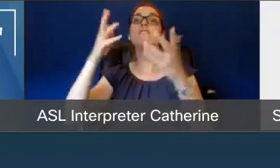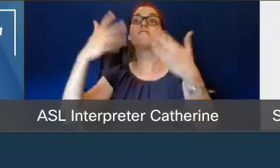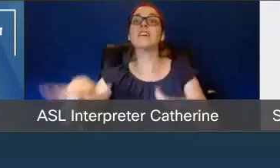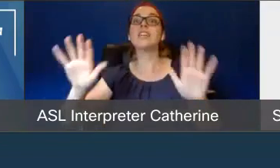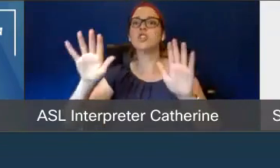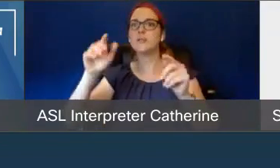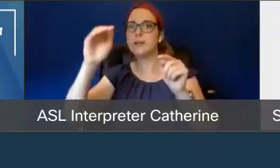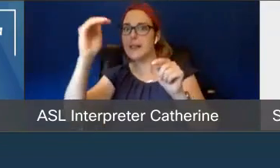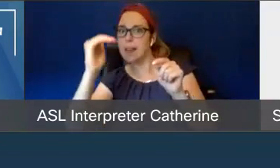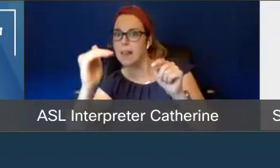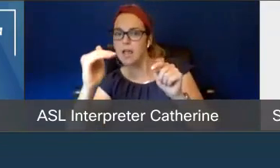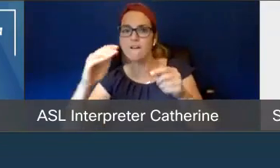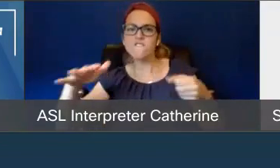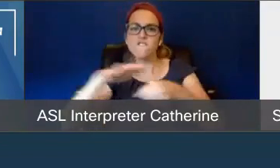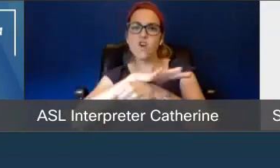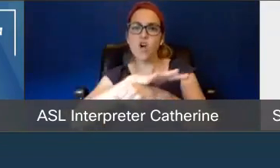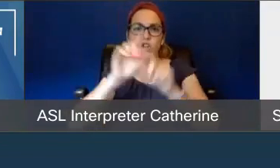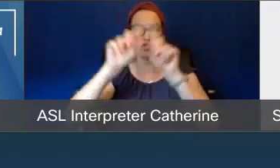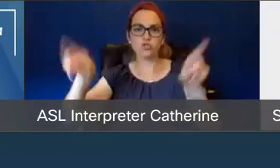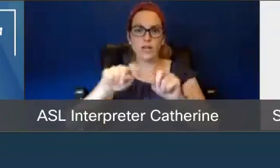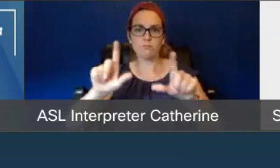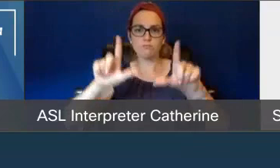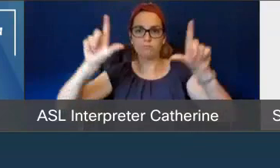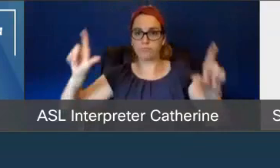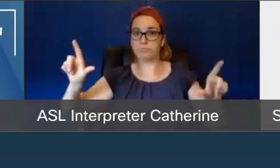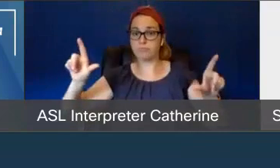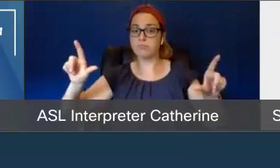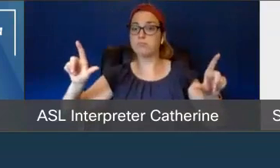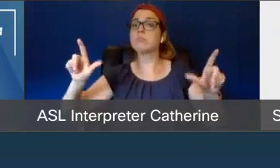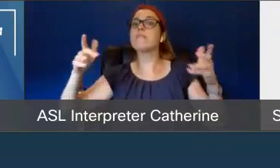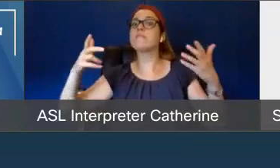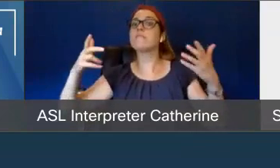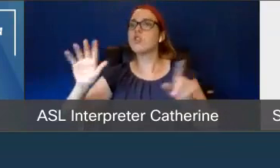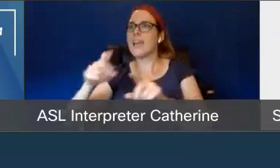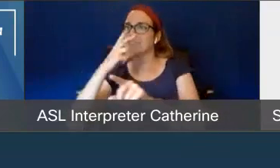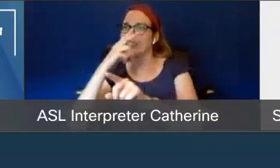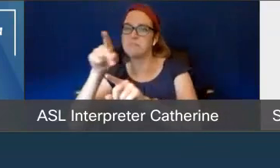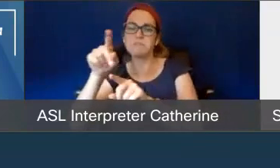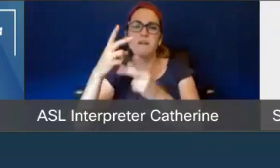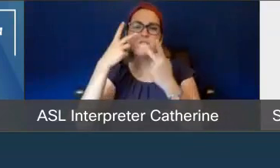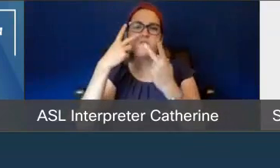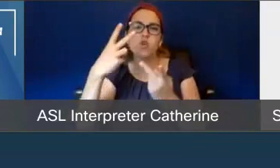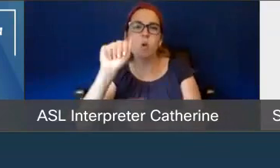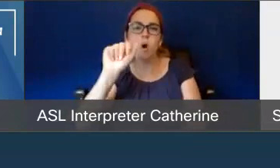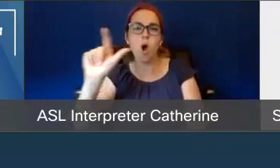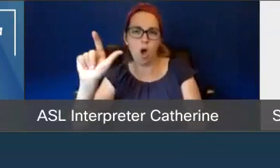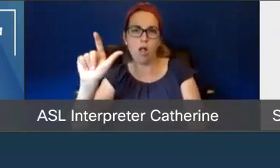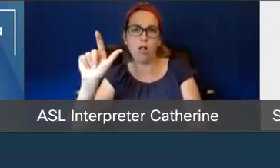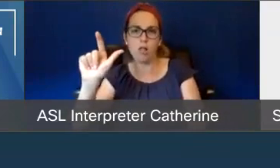Finally select do all and that icon looks like opposing edges of a rectangle.